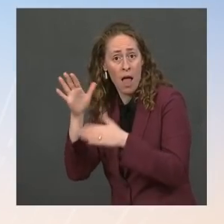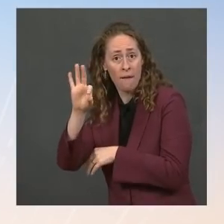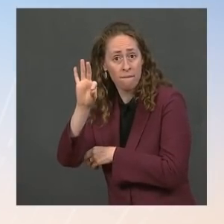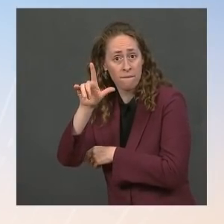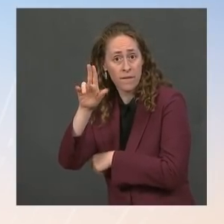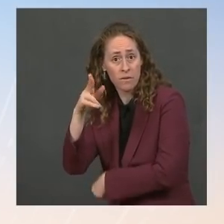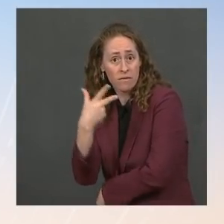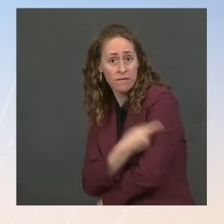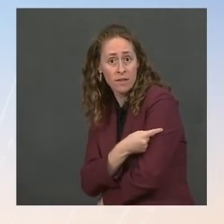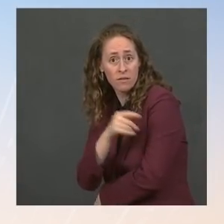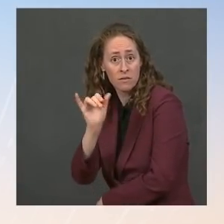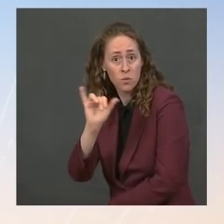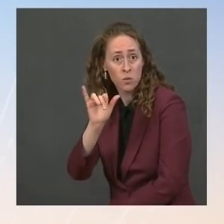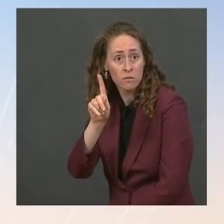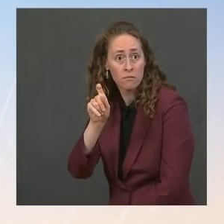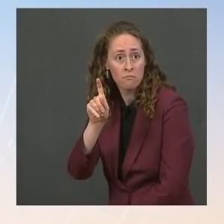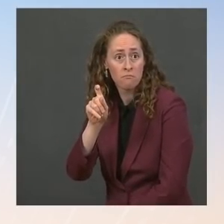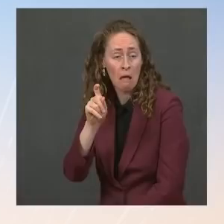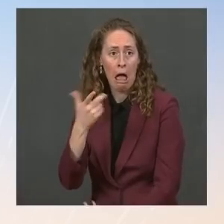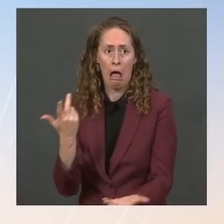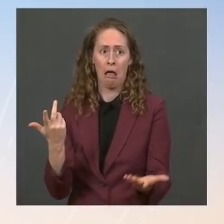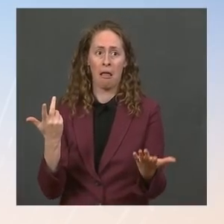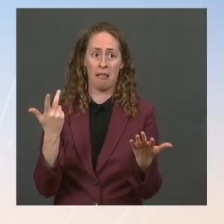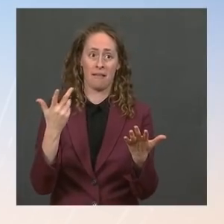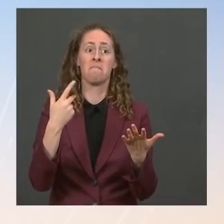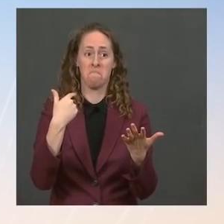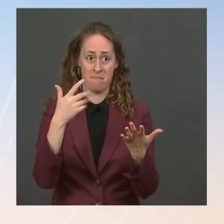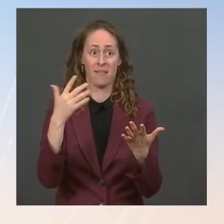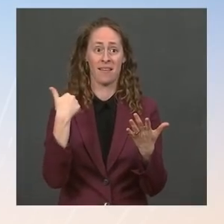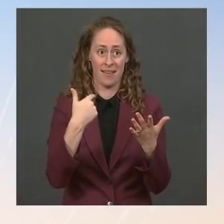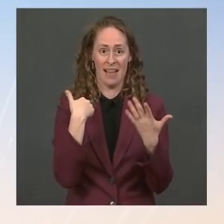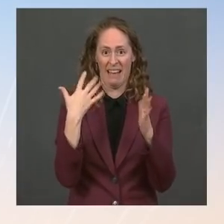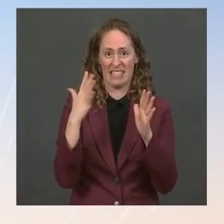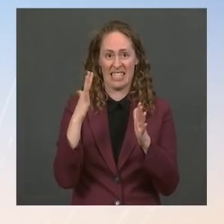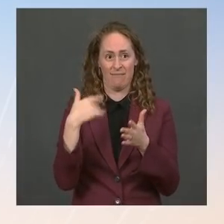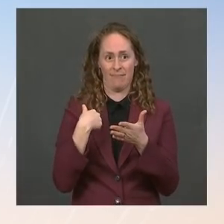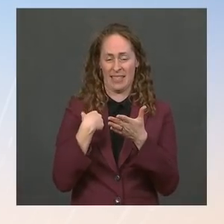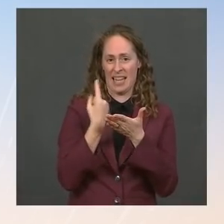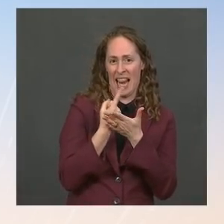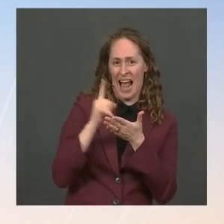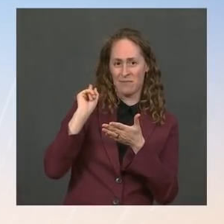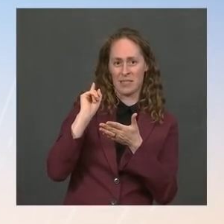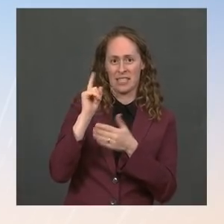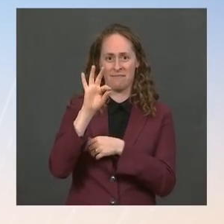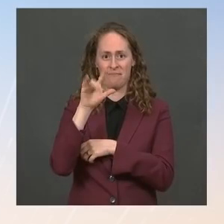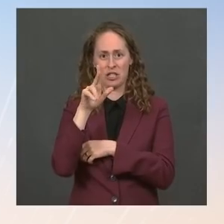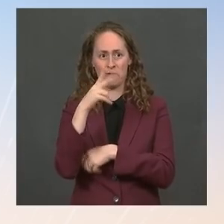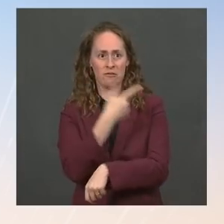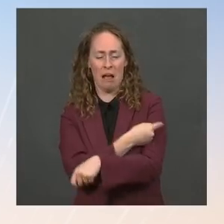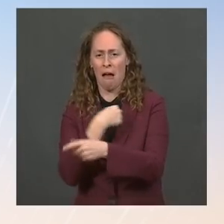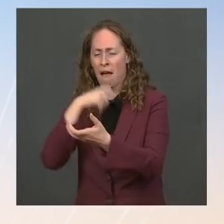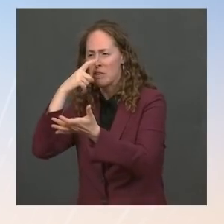I got a flu shot last week. They're broadly available. But I will check and see if we have an answer to that question. The Press: And then just on the foreign policy front,